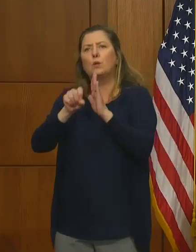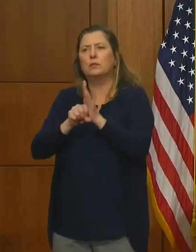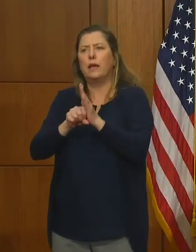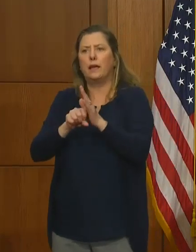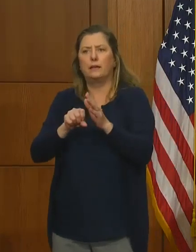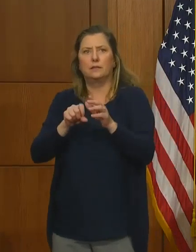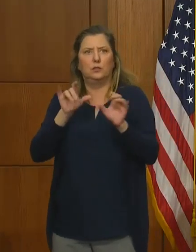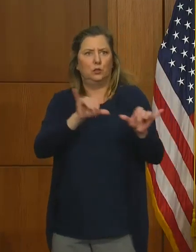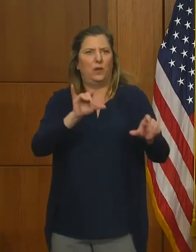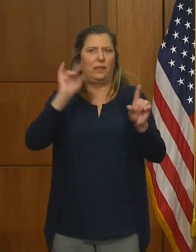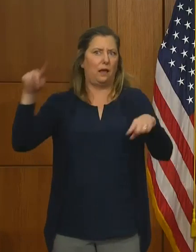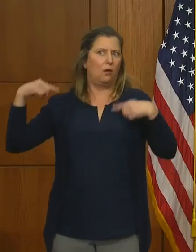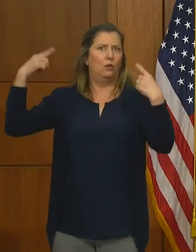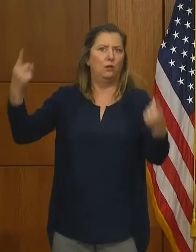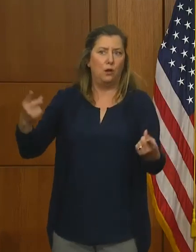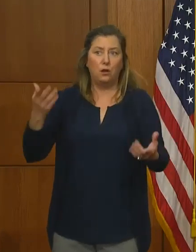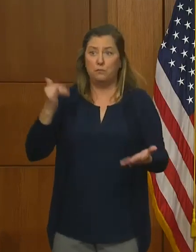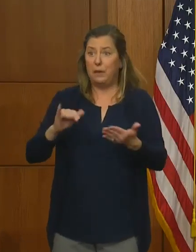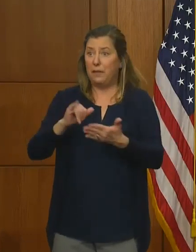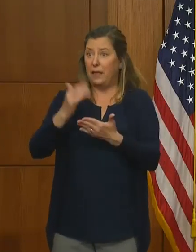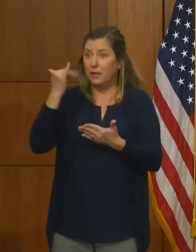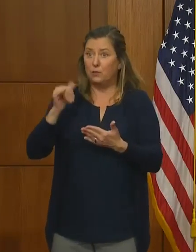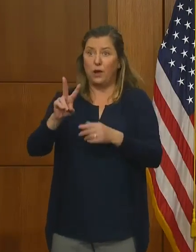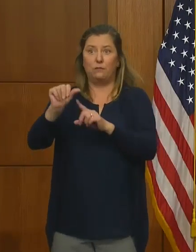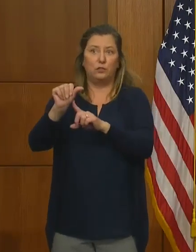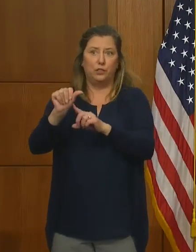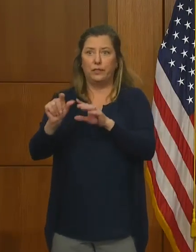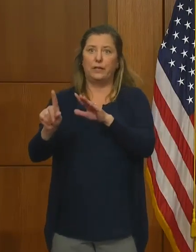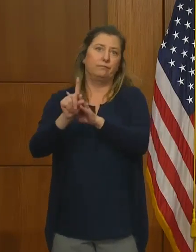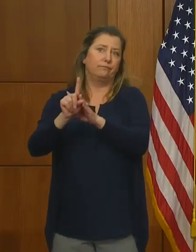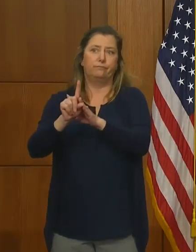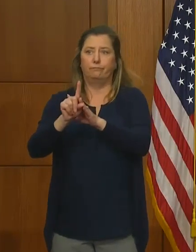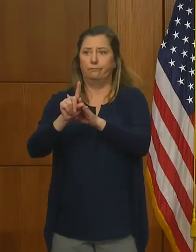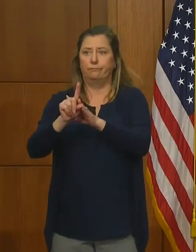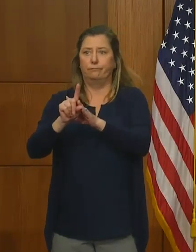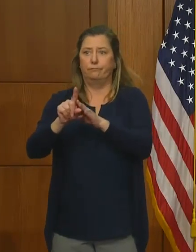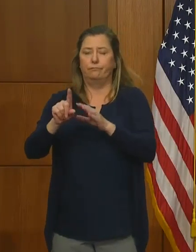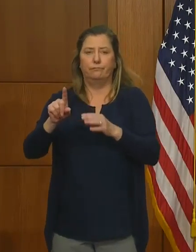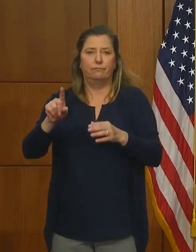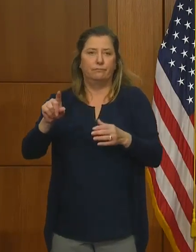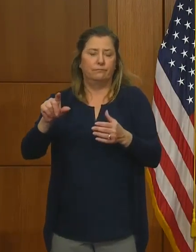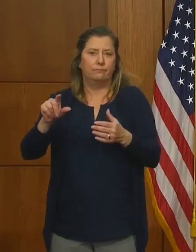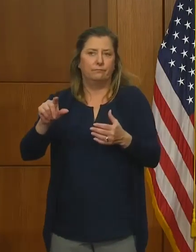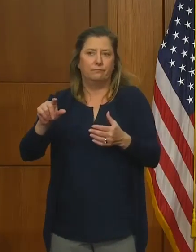YOU'RE DOING WHAT THEY'VE DONE THAT ALL ALONG THAT'S RIGHT NOW